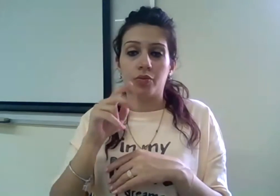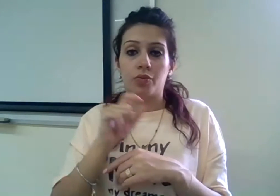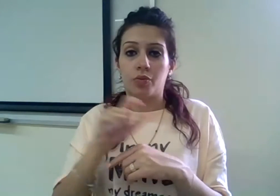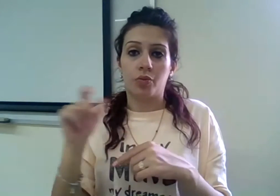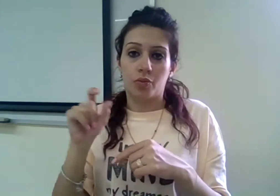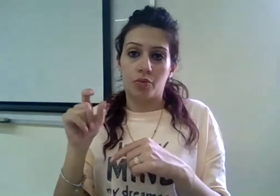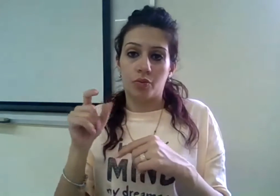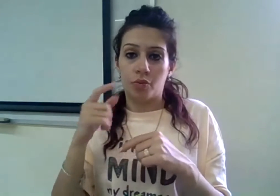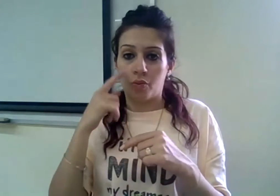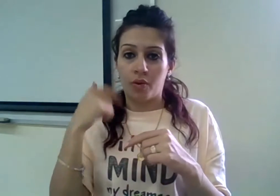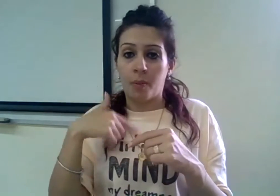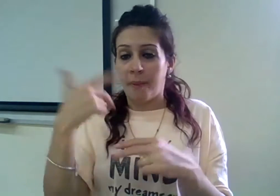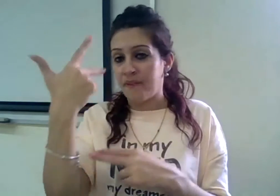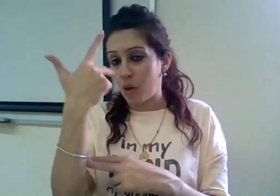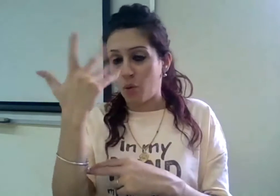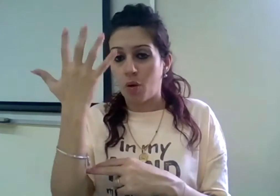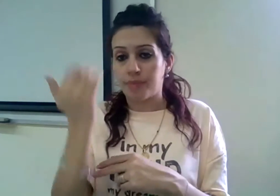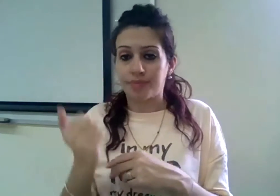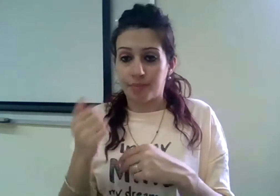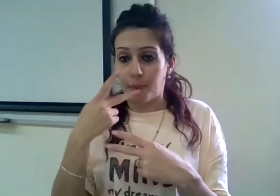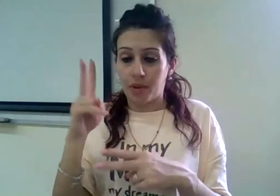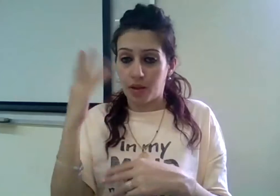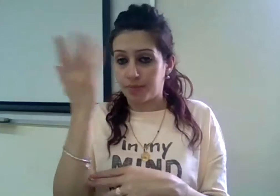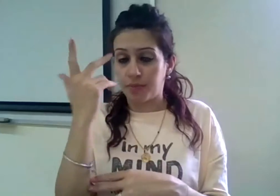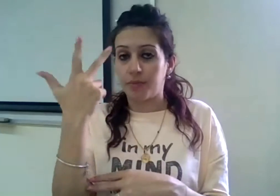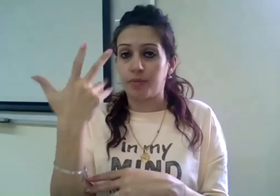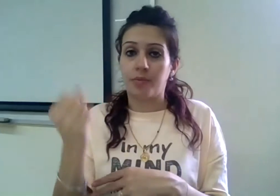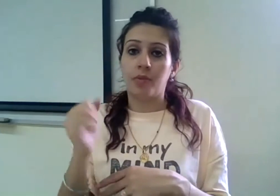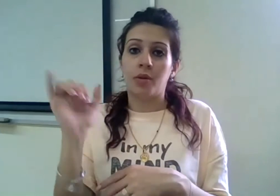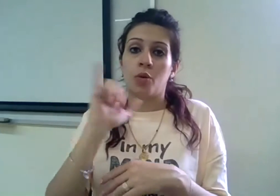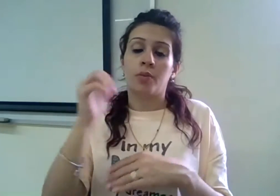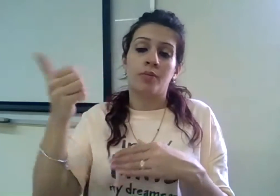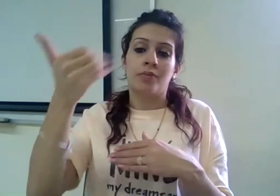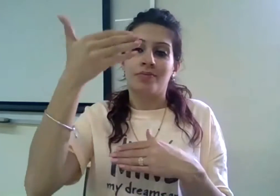But at any time of, and during the presentations,